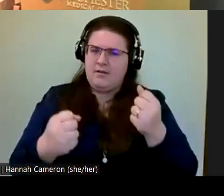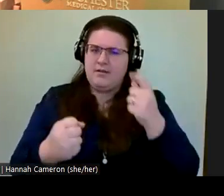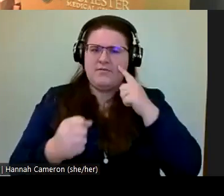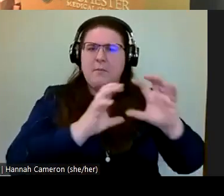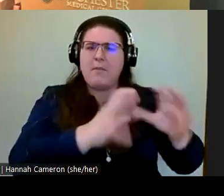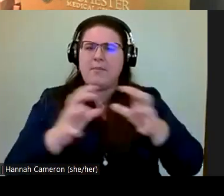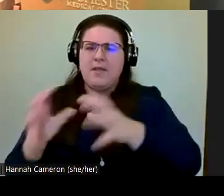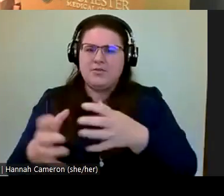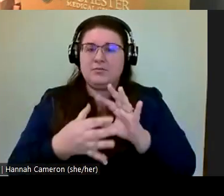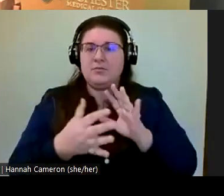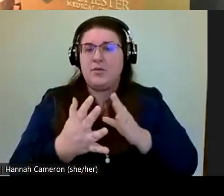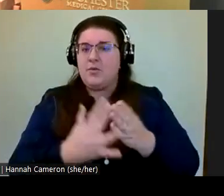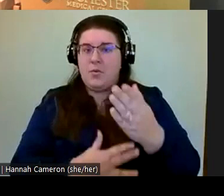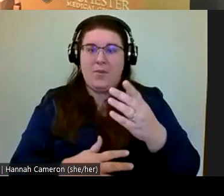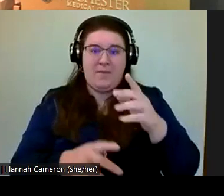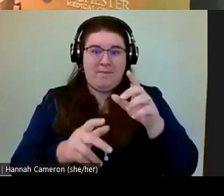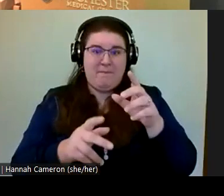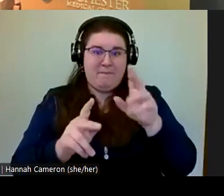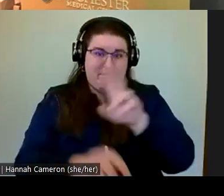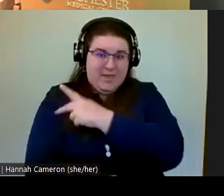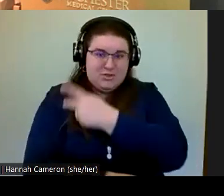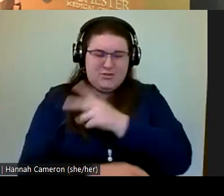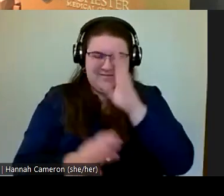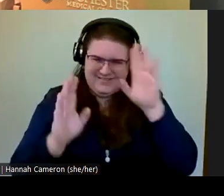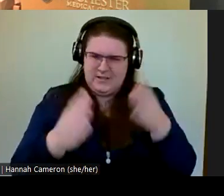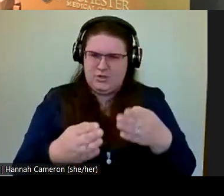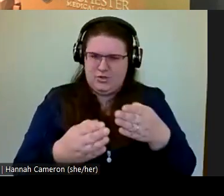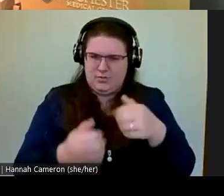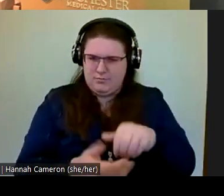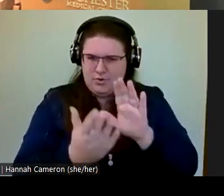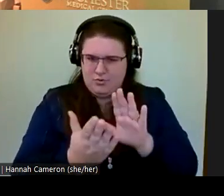centered integrated Mental Health Services Dr oner is professor and chair in the department